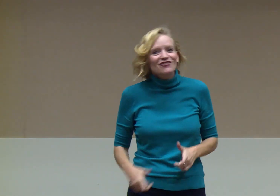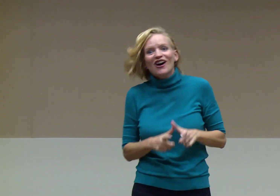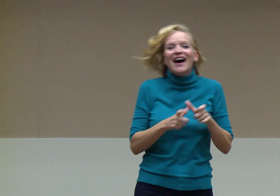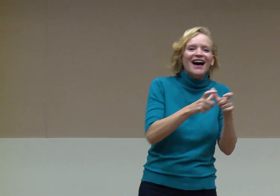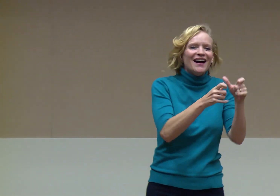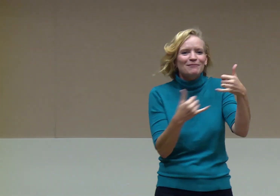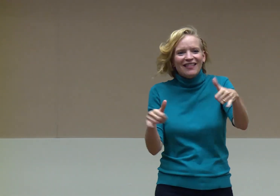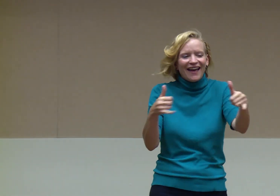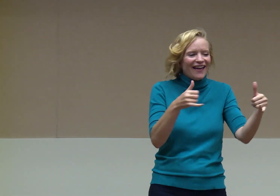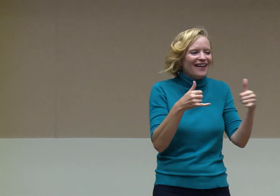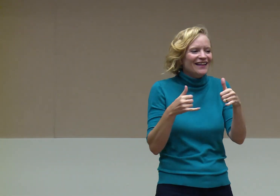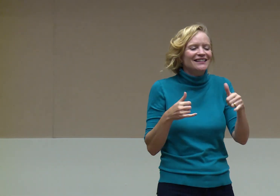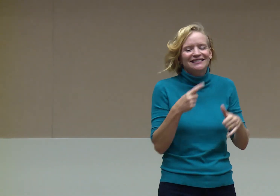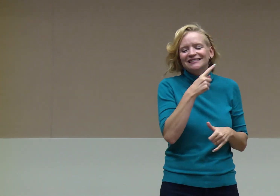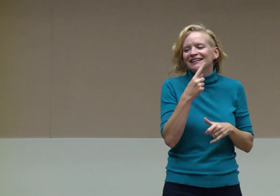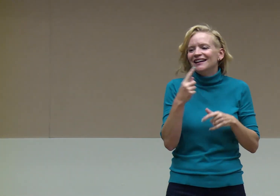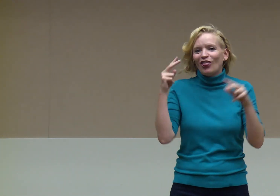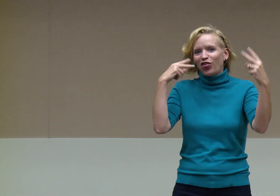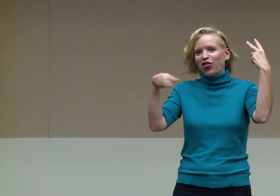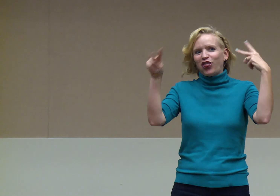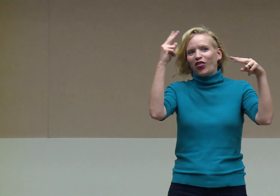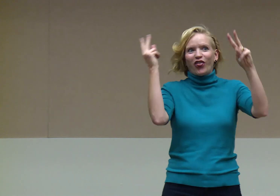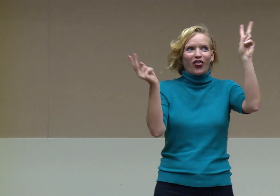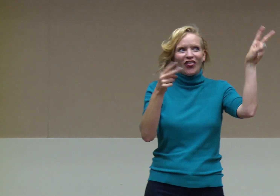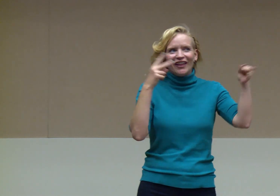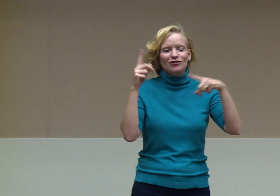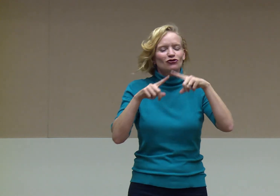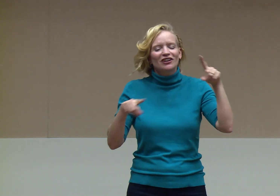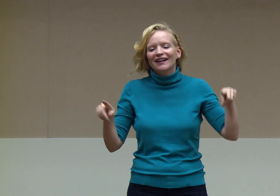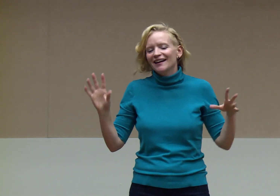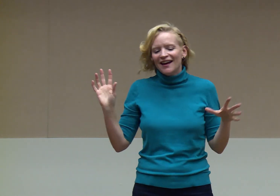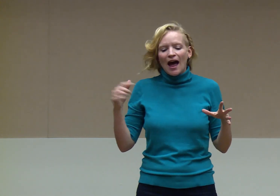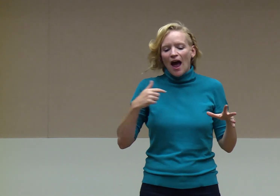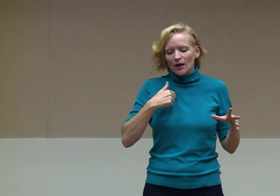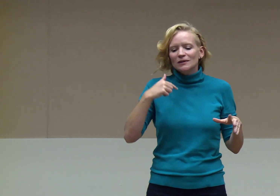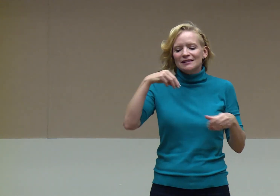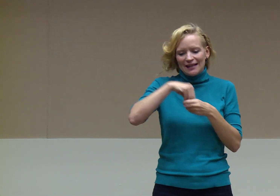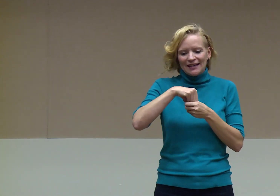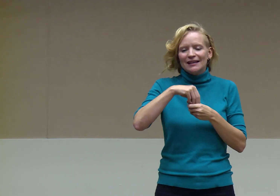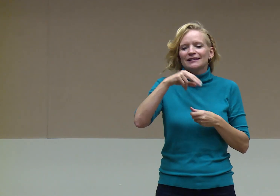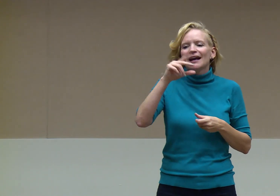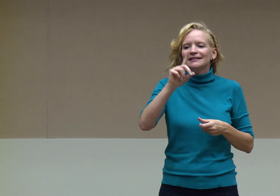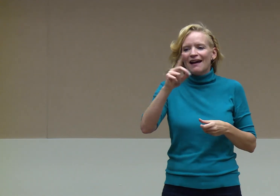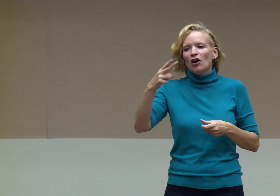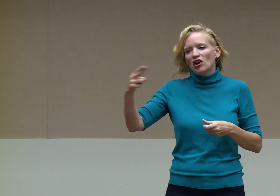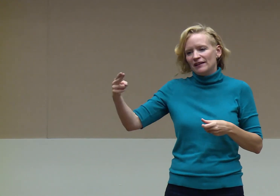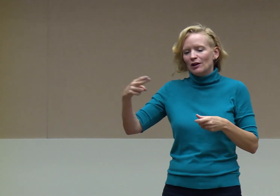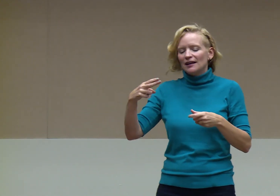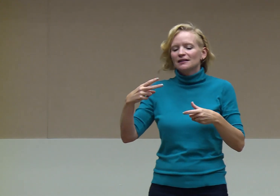taking them off at the end of the day for recess. We would be all over the place. I remember, I was in a deaf